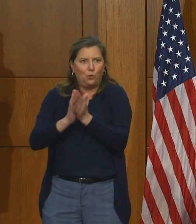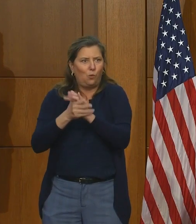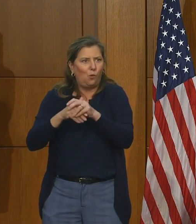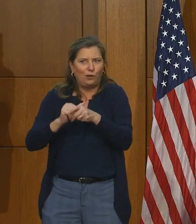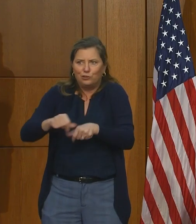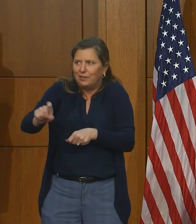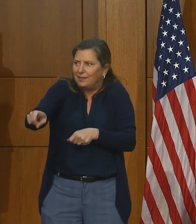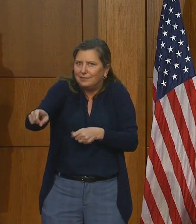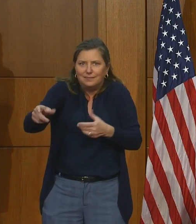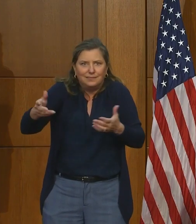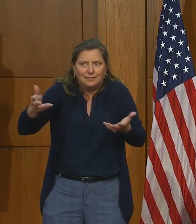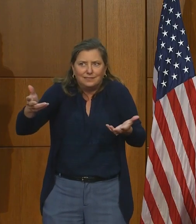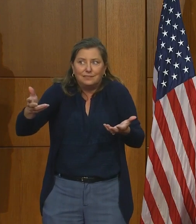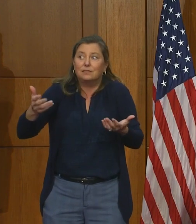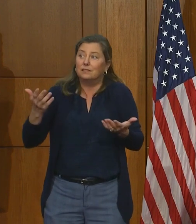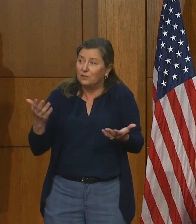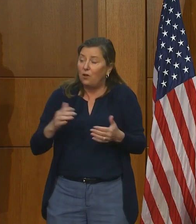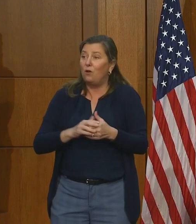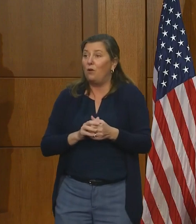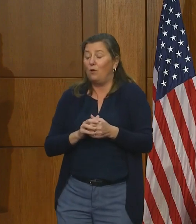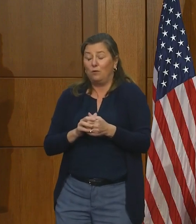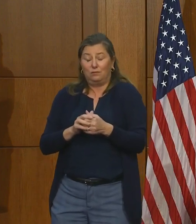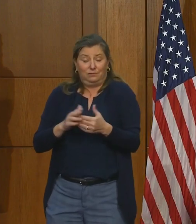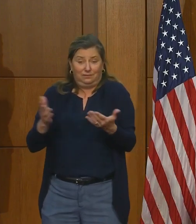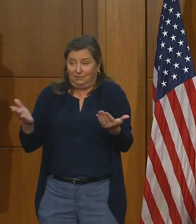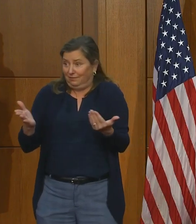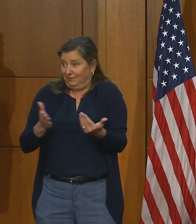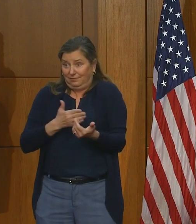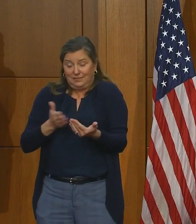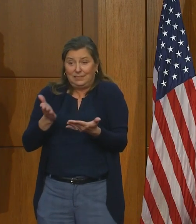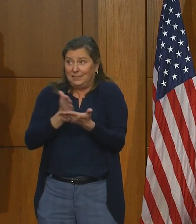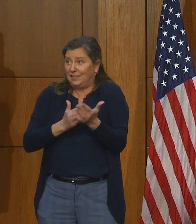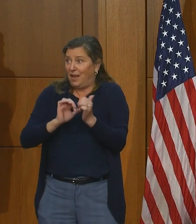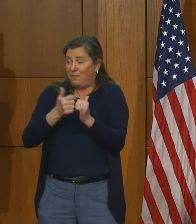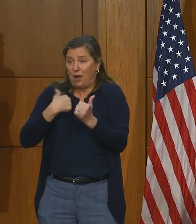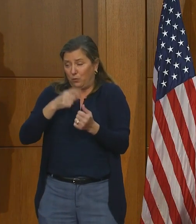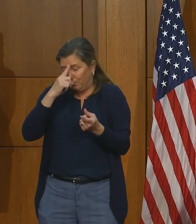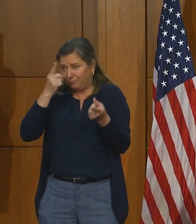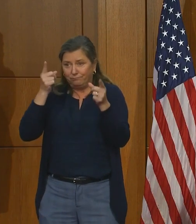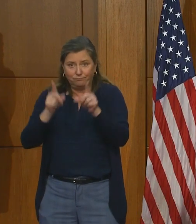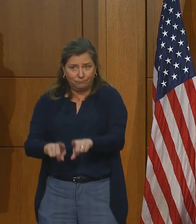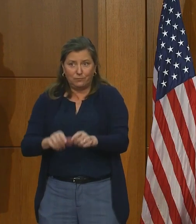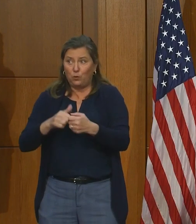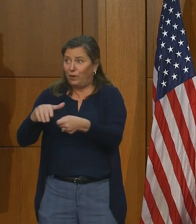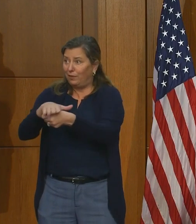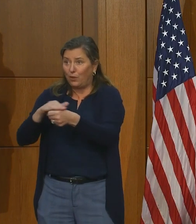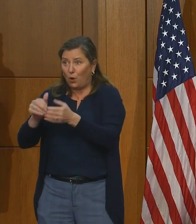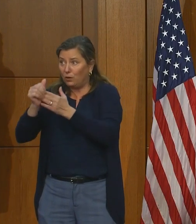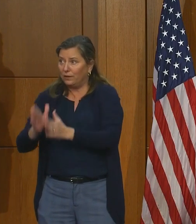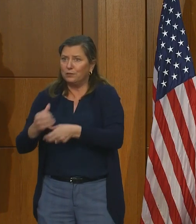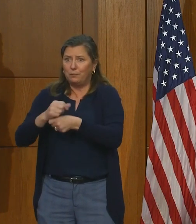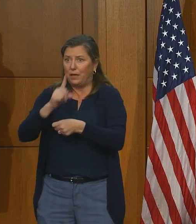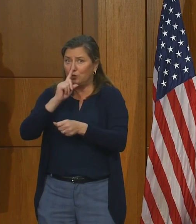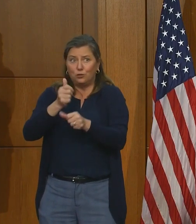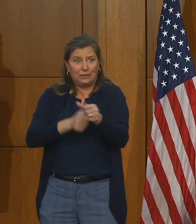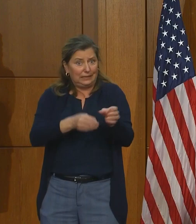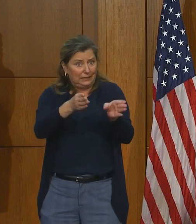MAINTAIN GOOD HYGIENE TO WASH THEIR HANDS FREQUENTLY AND SO ONE WAY OR THE OTHER BUT WE